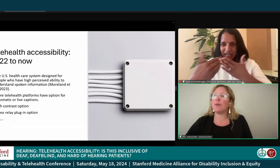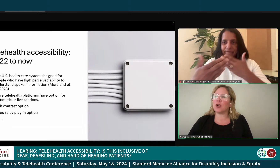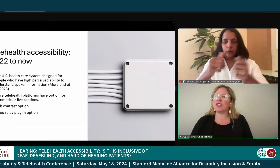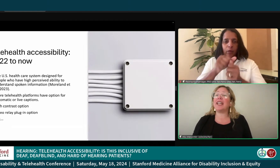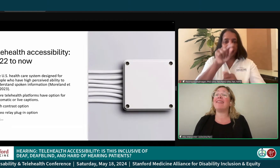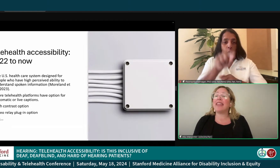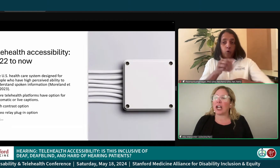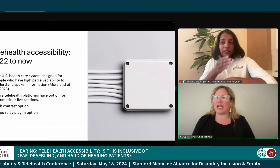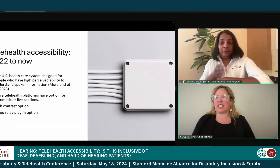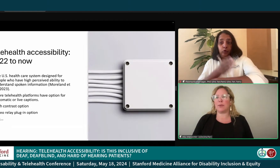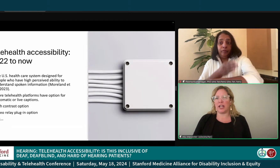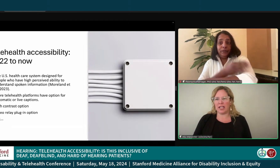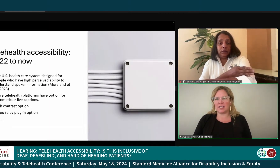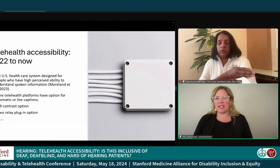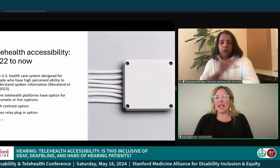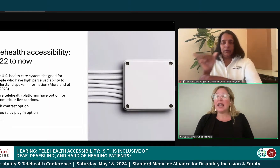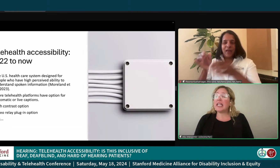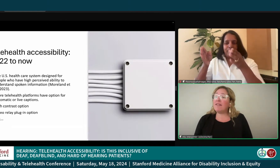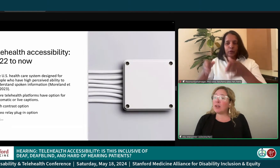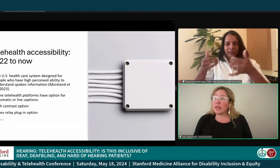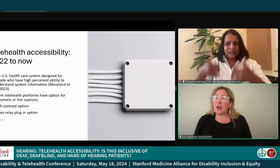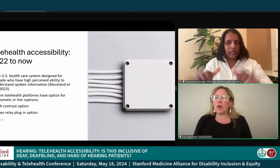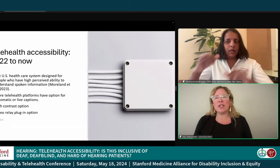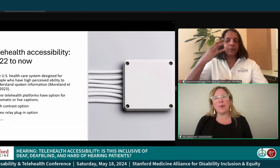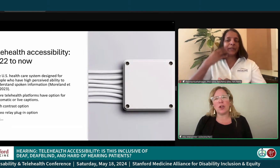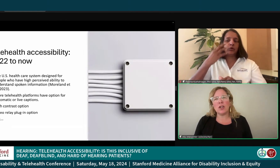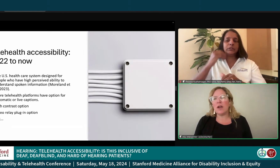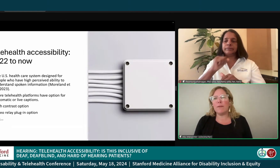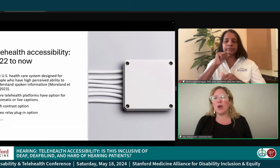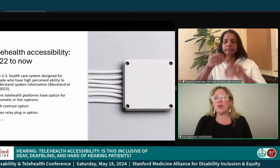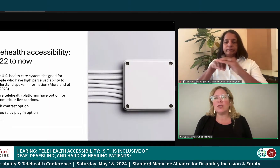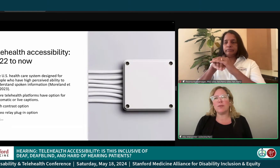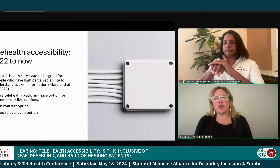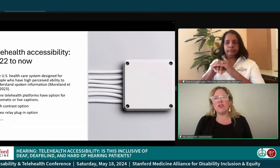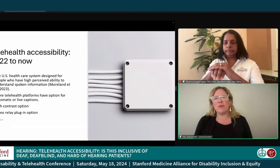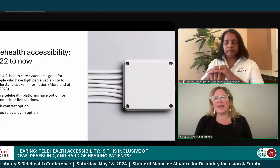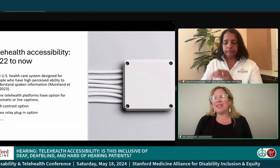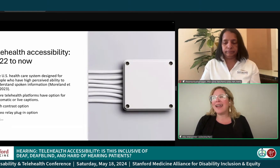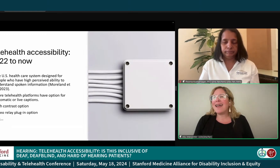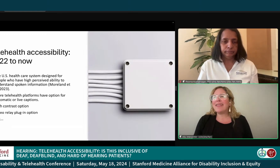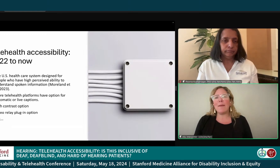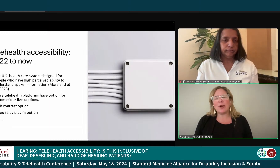person and their experience. Even with those improvements. Is that